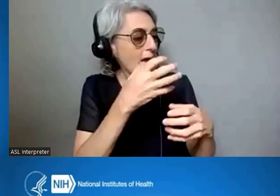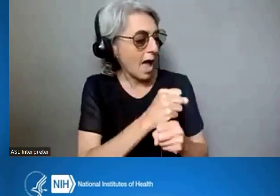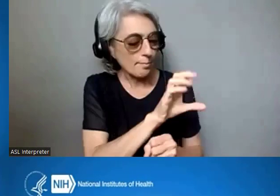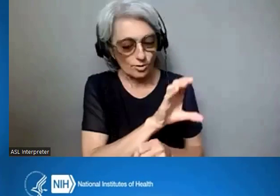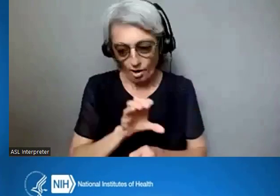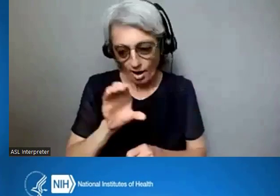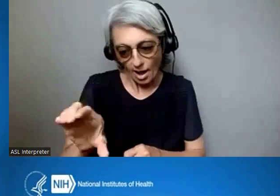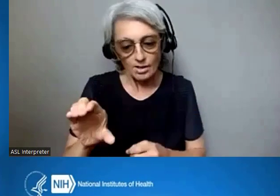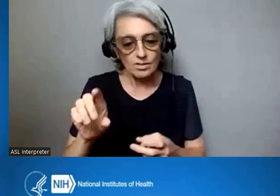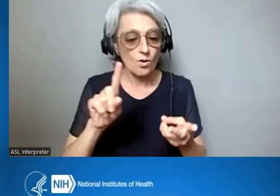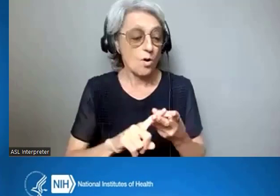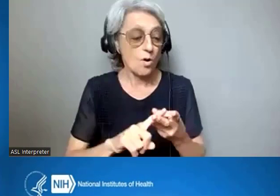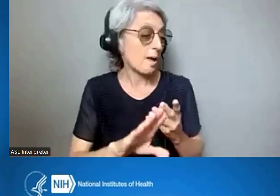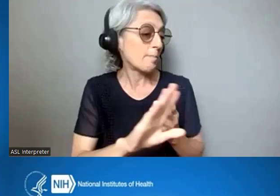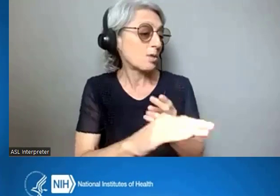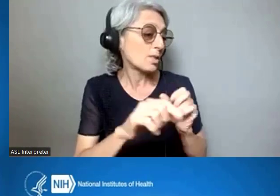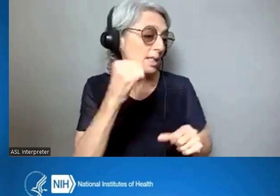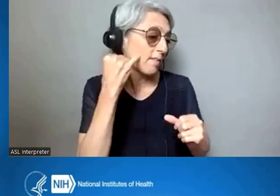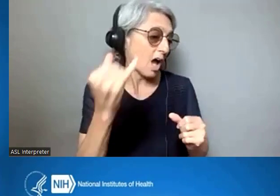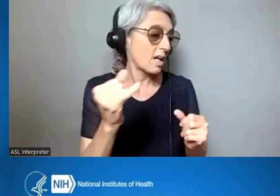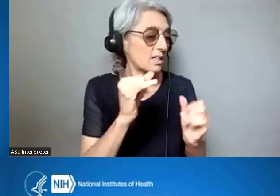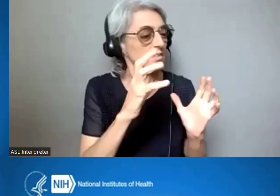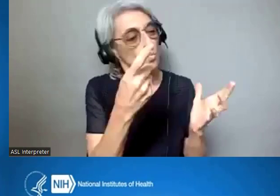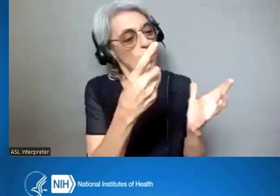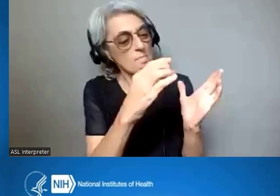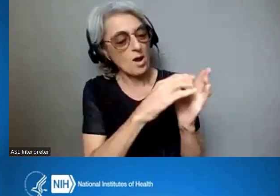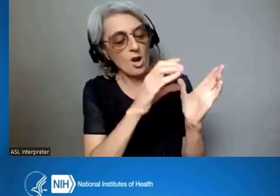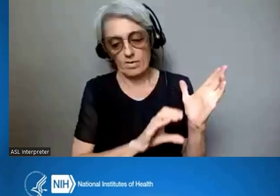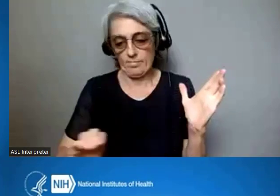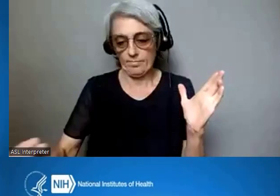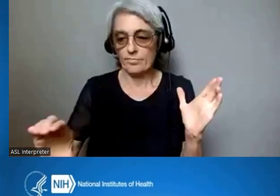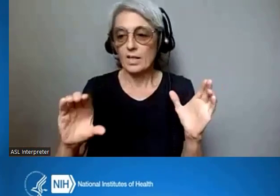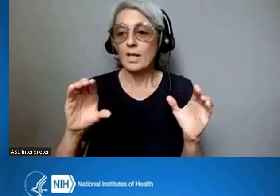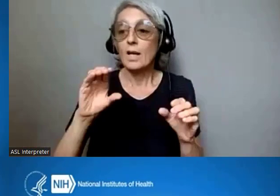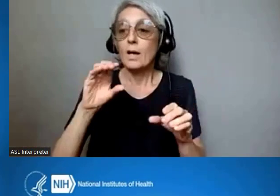put that into the Matchmaker text box. It will search for a while.